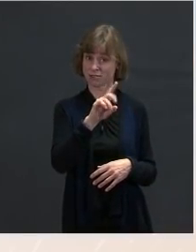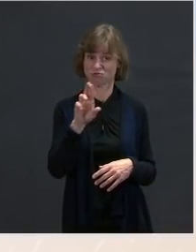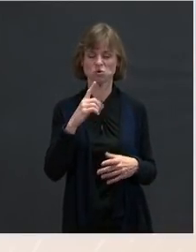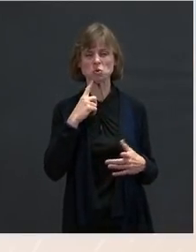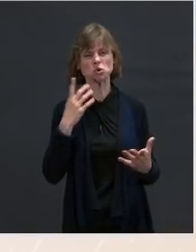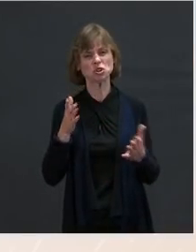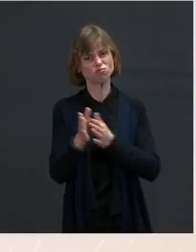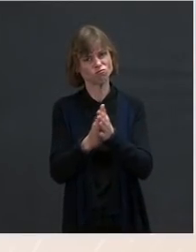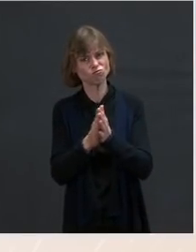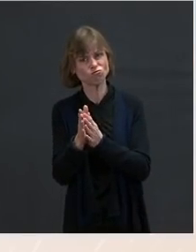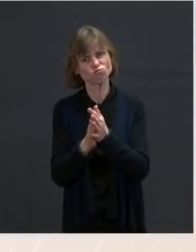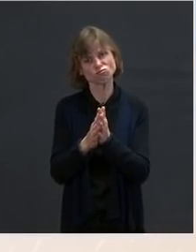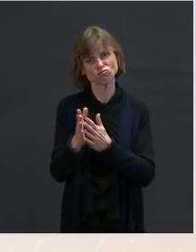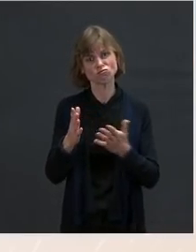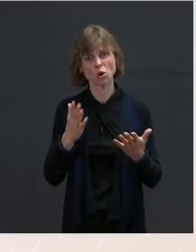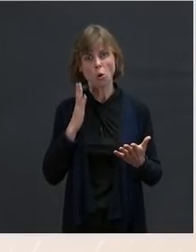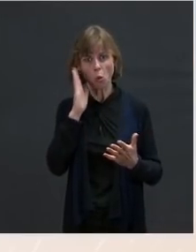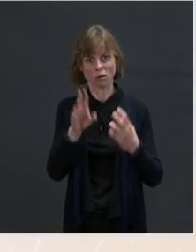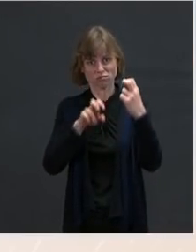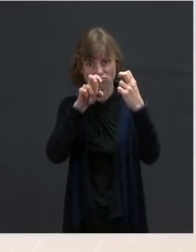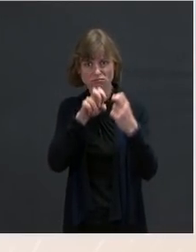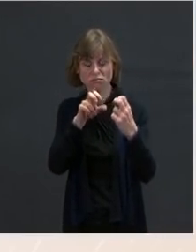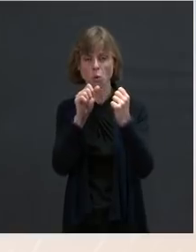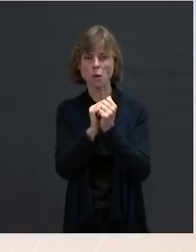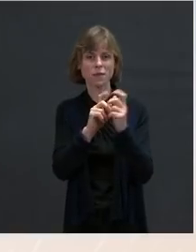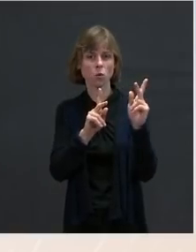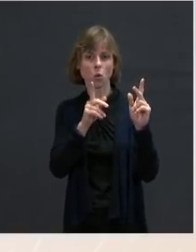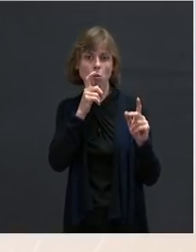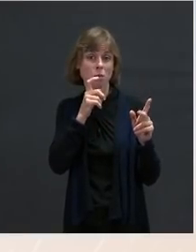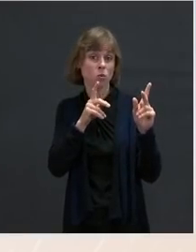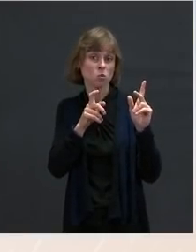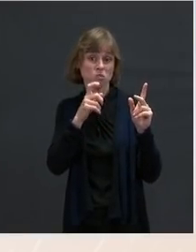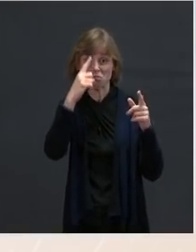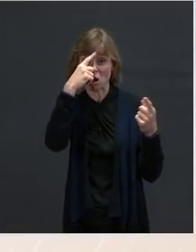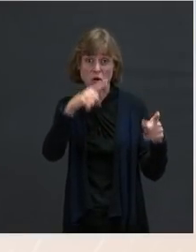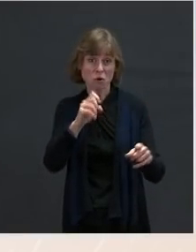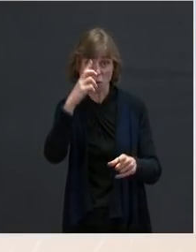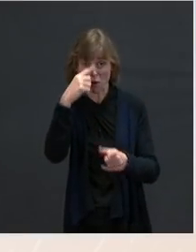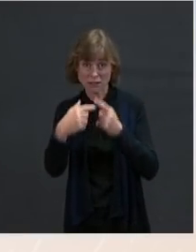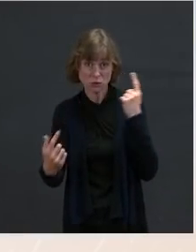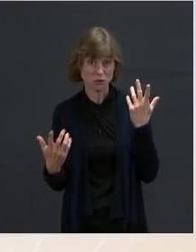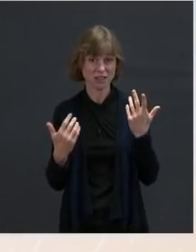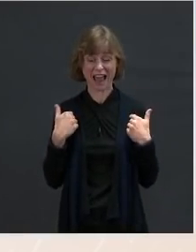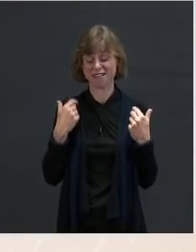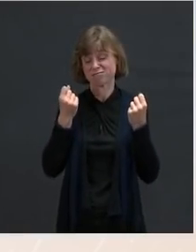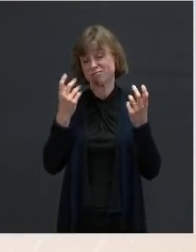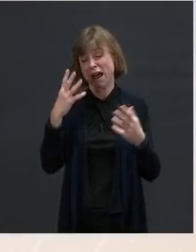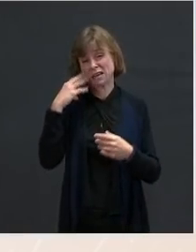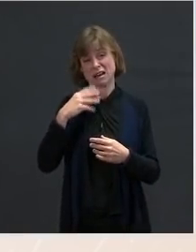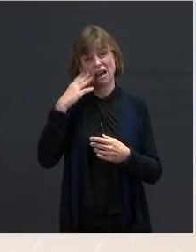And what she brings to the table is not only decades of policy experience but -- and expertise and leadership --